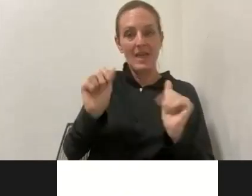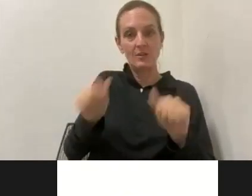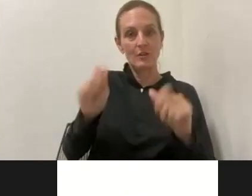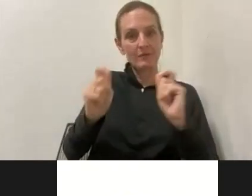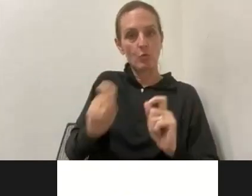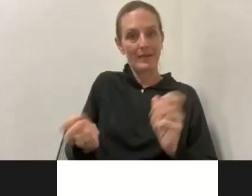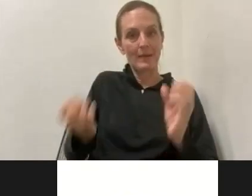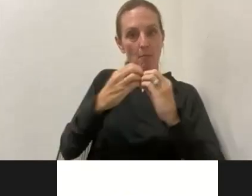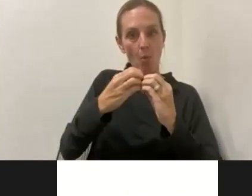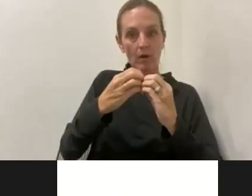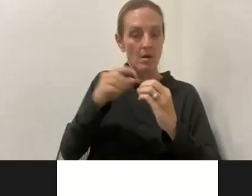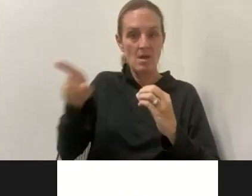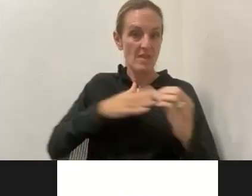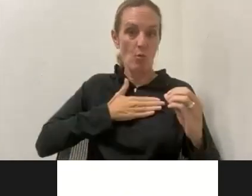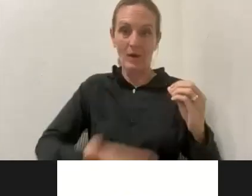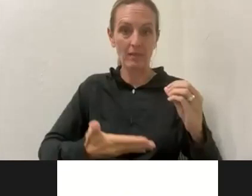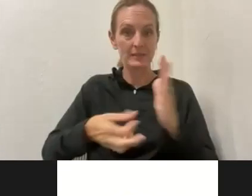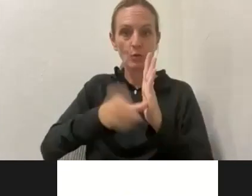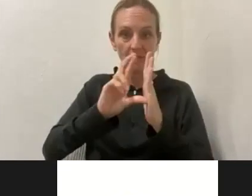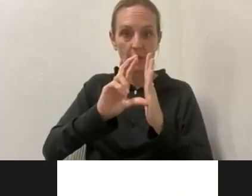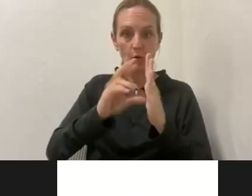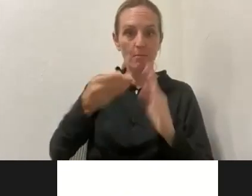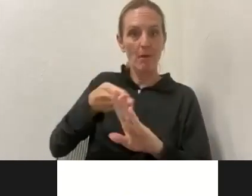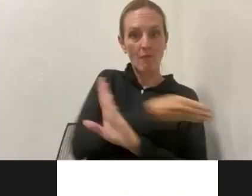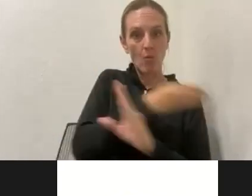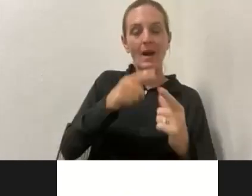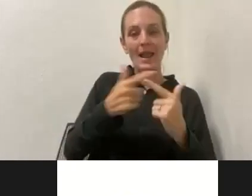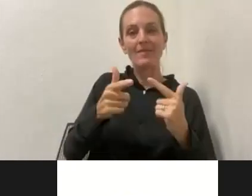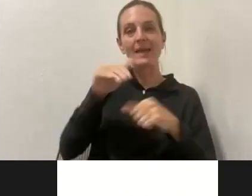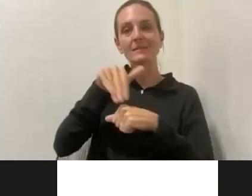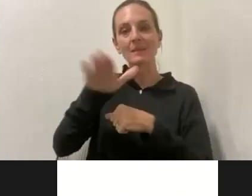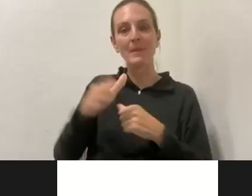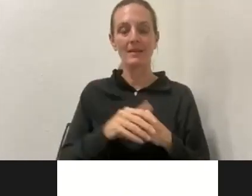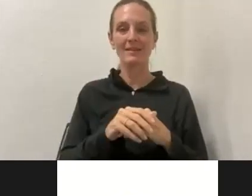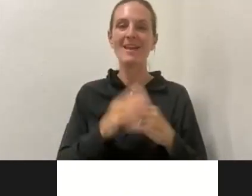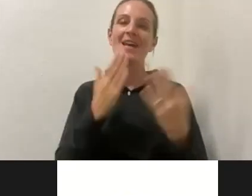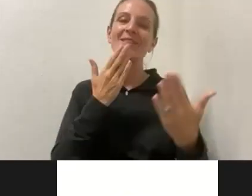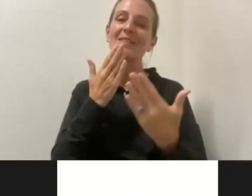yeah you’ll be more likely to be successful. Thank you so much for having me and thank you